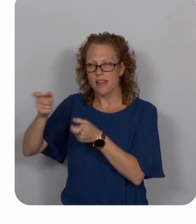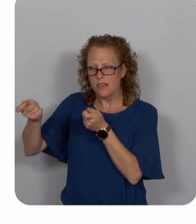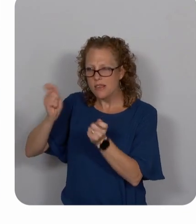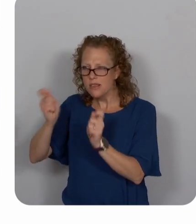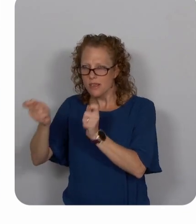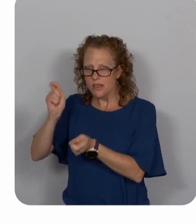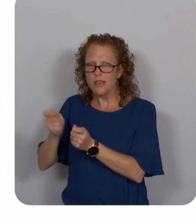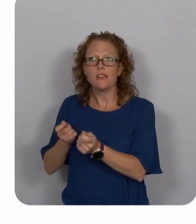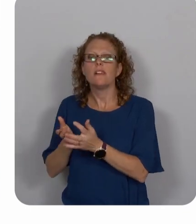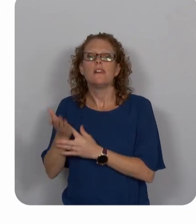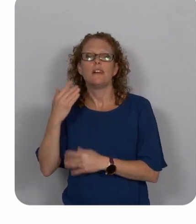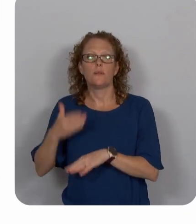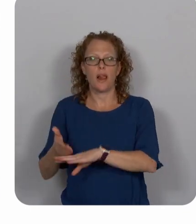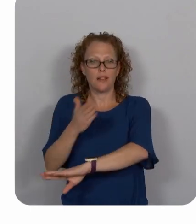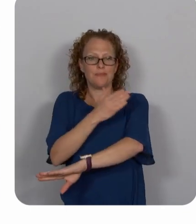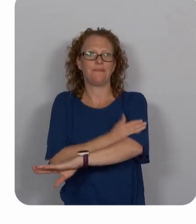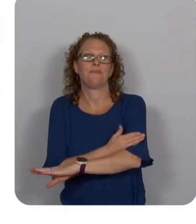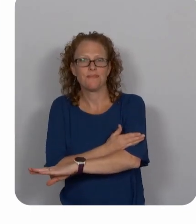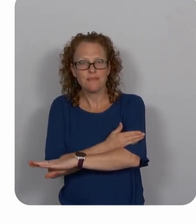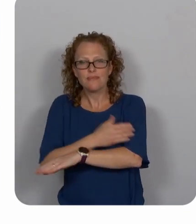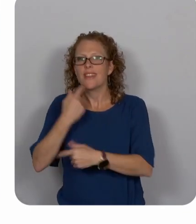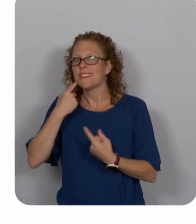all while improving the performance of your projects.